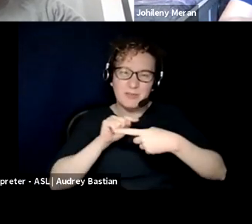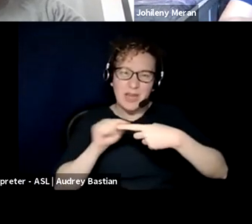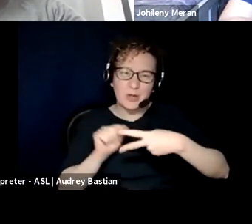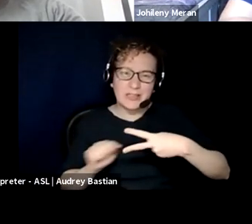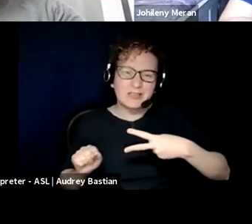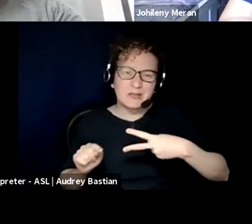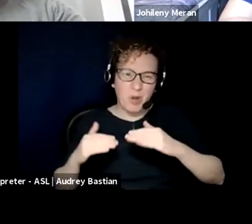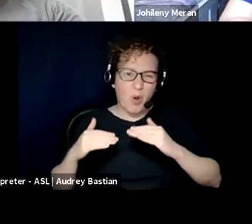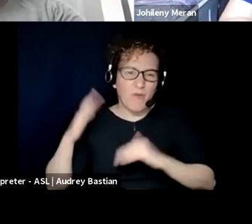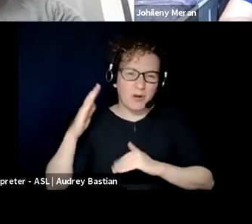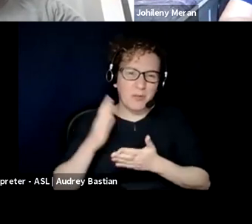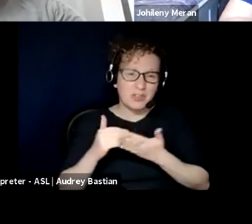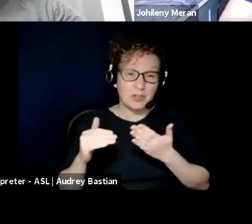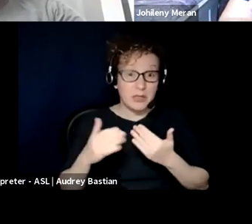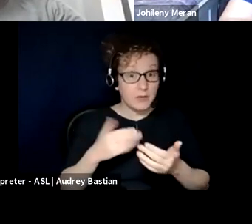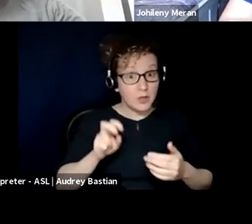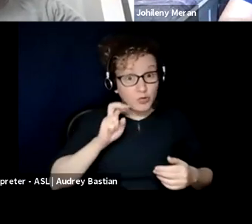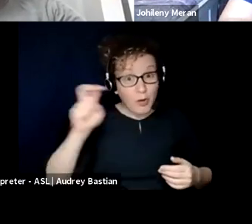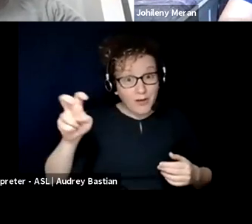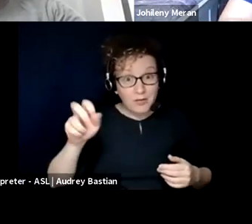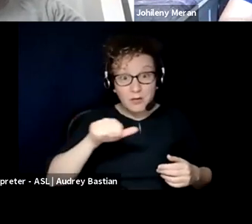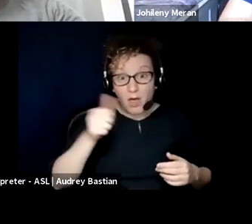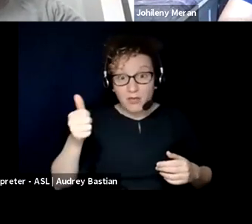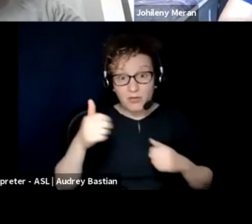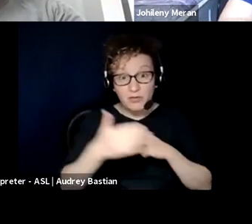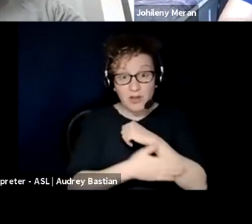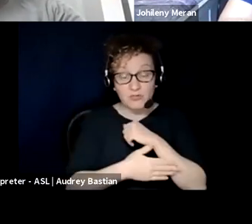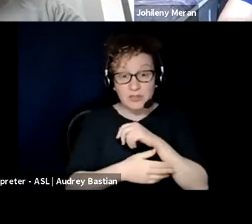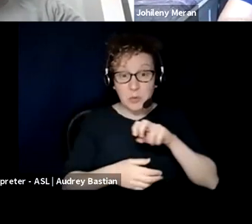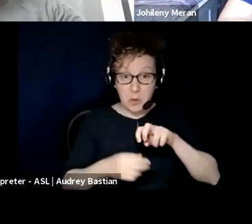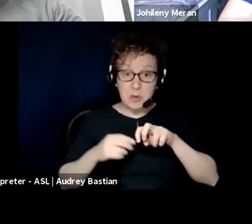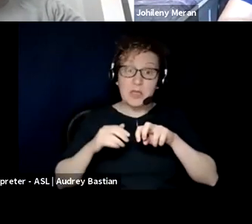countries, which was something I really did not plan for when studying abroad because